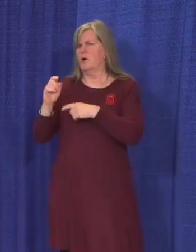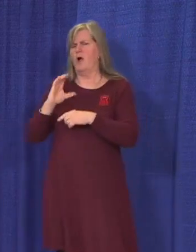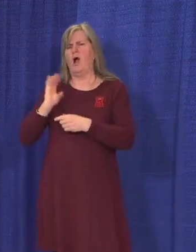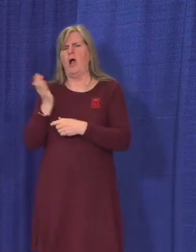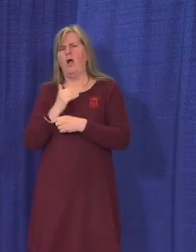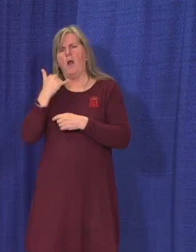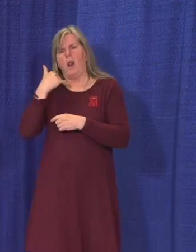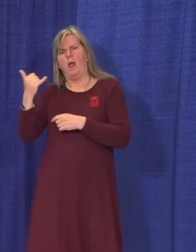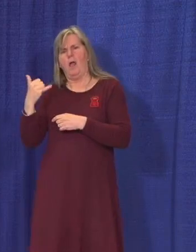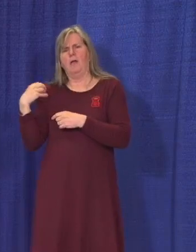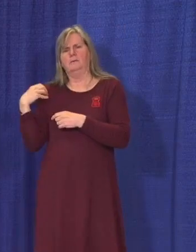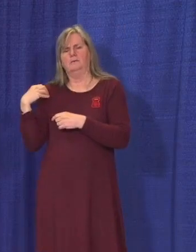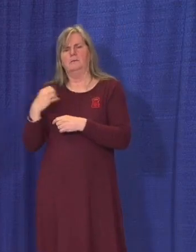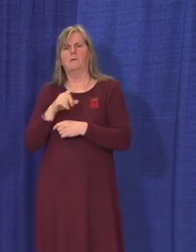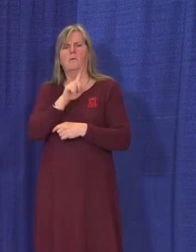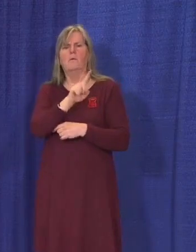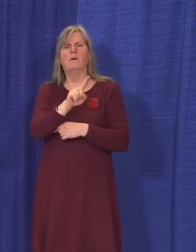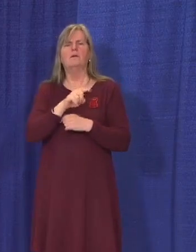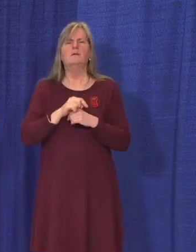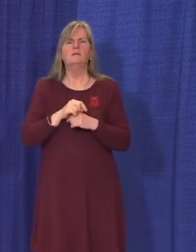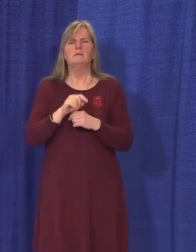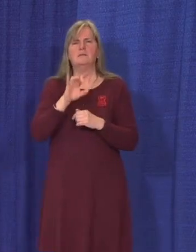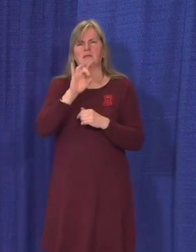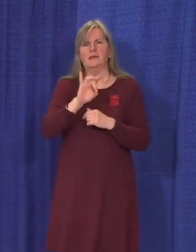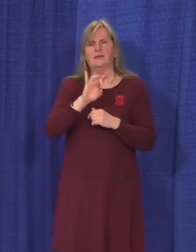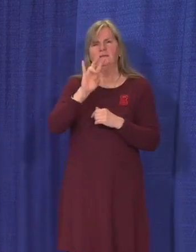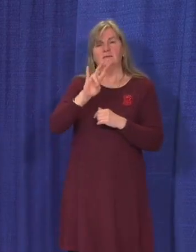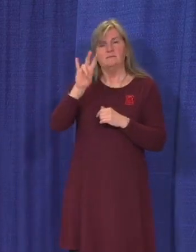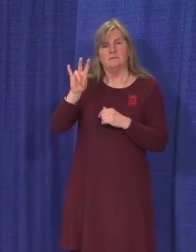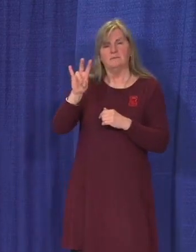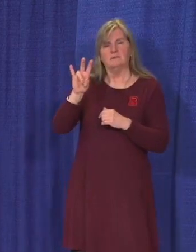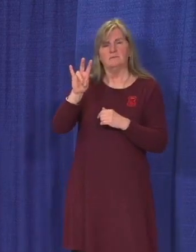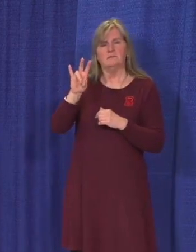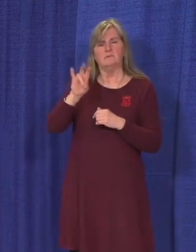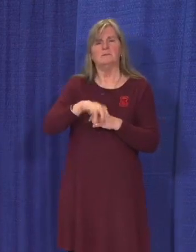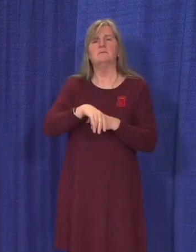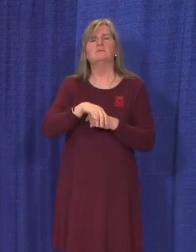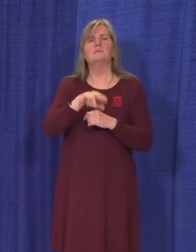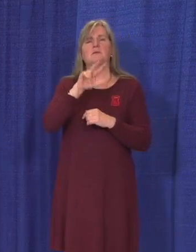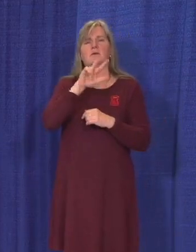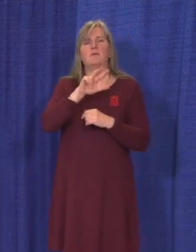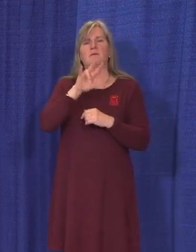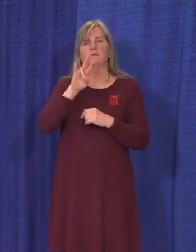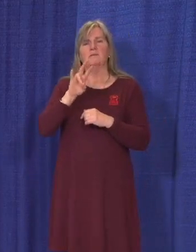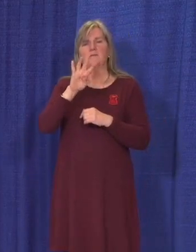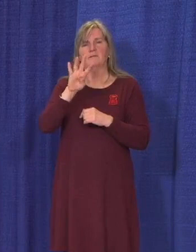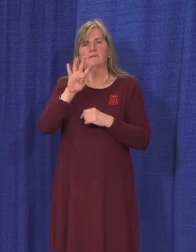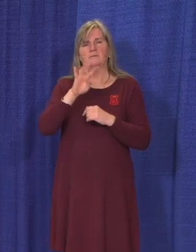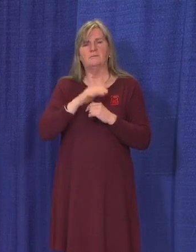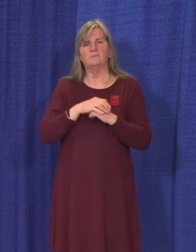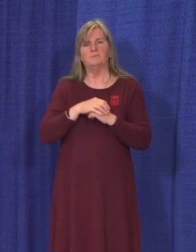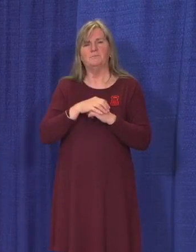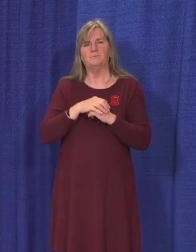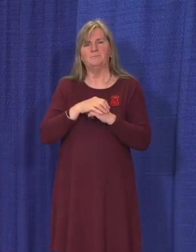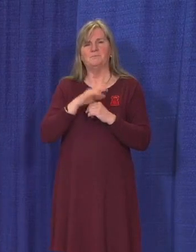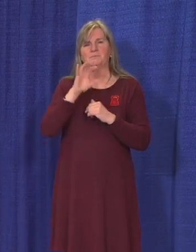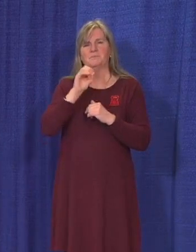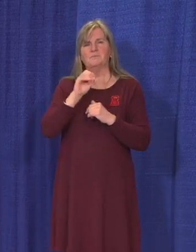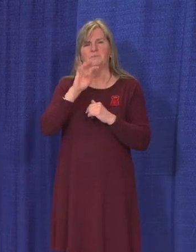the enforcement effort. We will see March travellers in the coming weeks and is important we treat them with